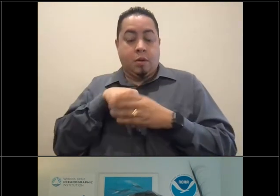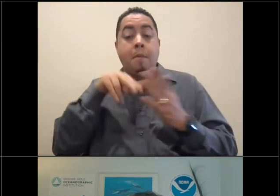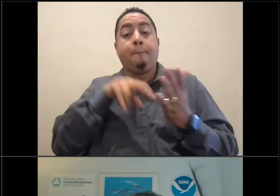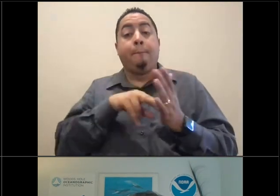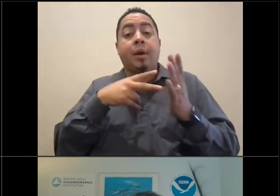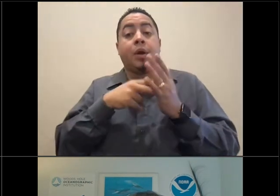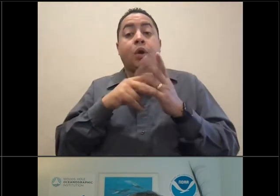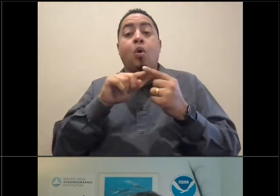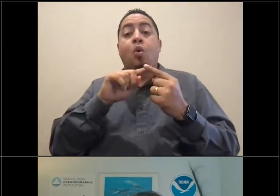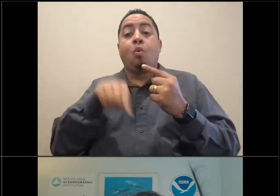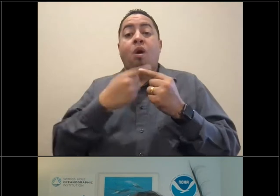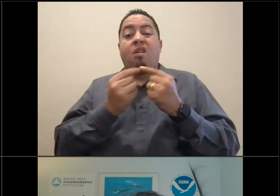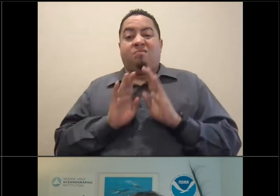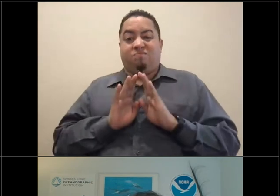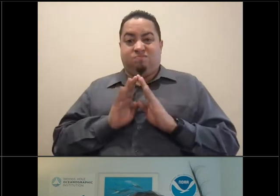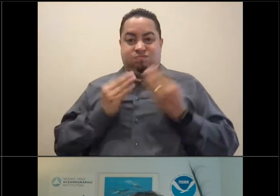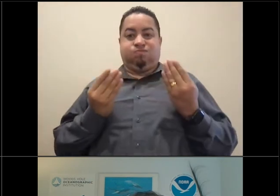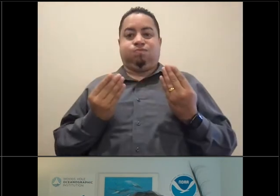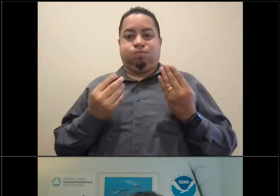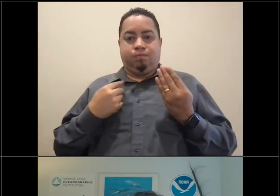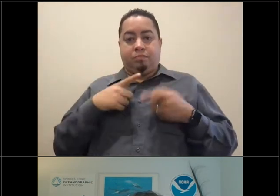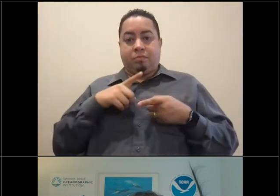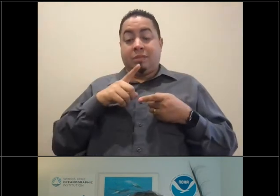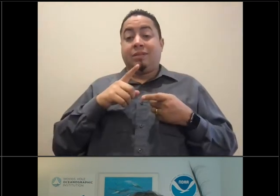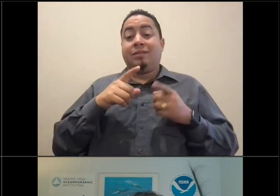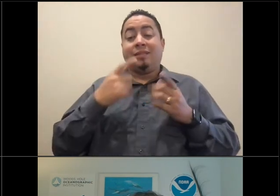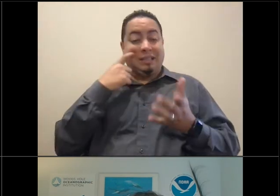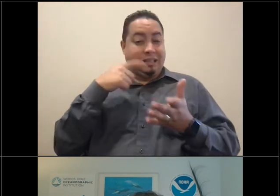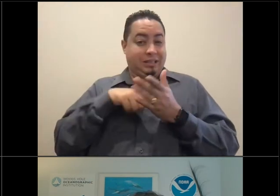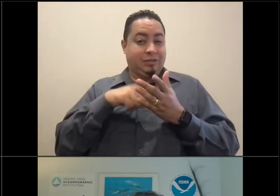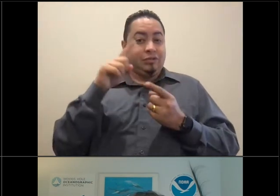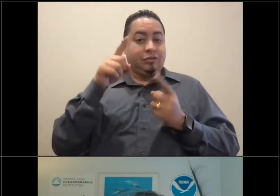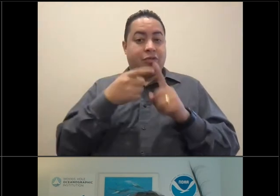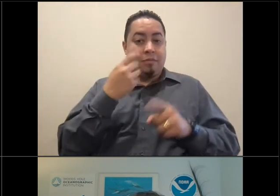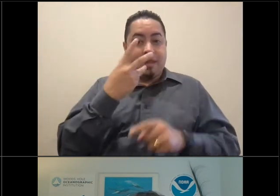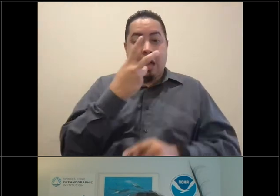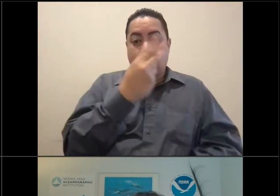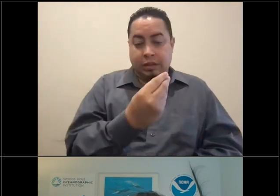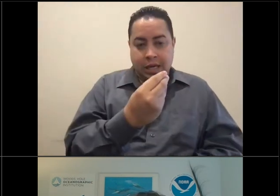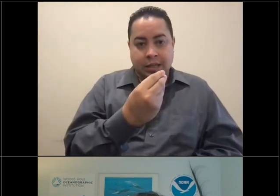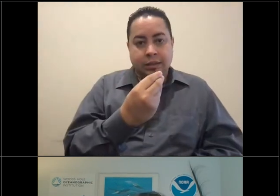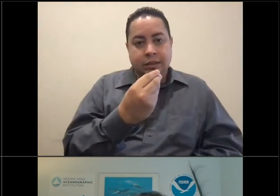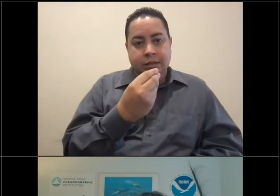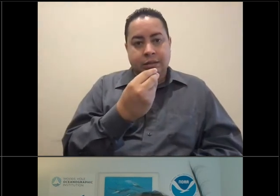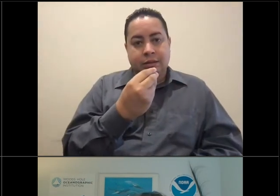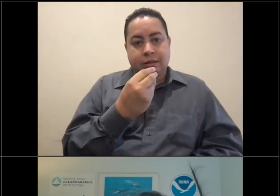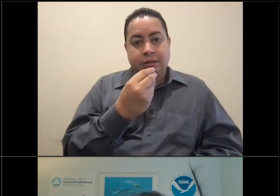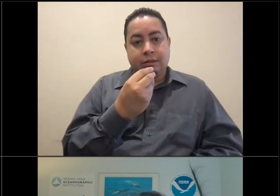and telling from the outside can sometimes be a little tricky, because when we pull the fish up, sometimes the females